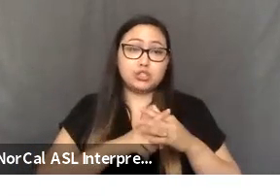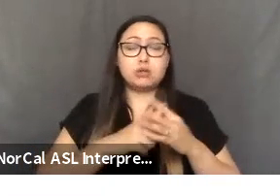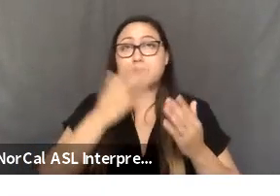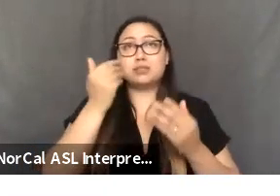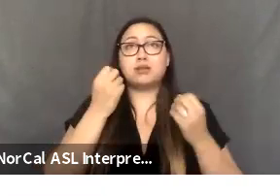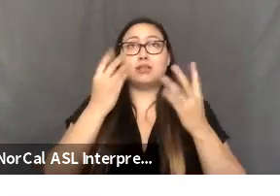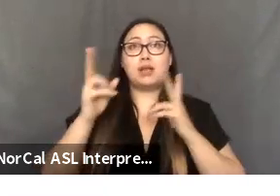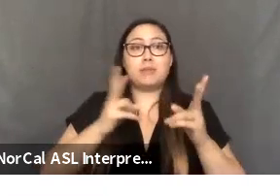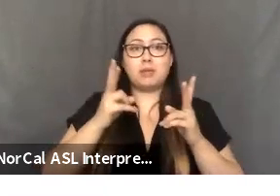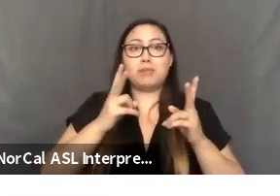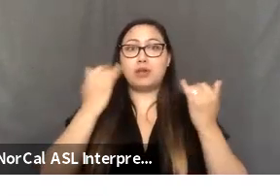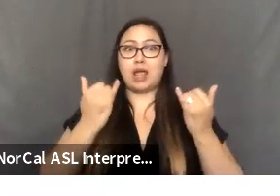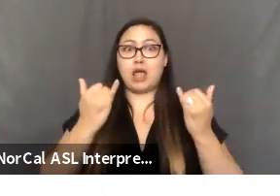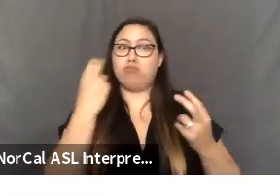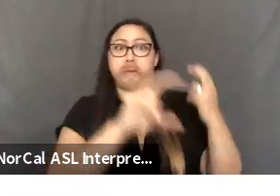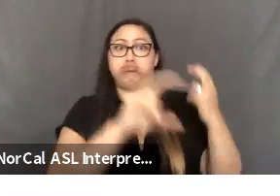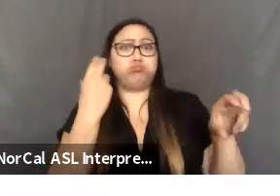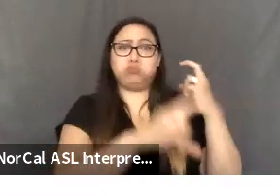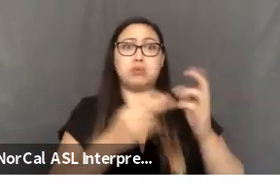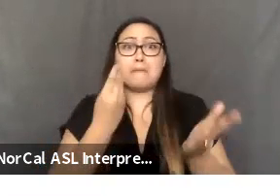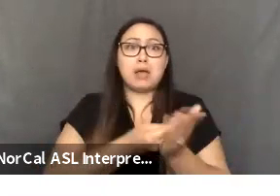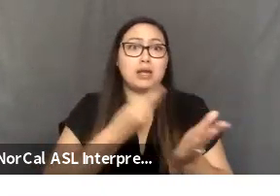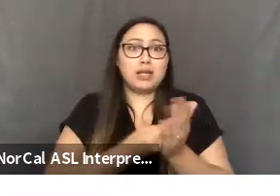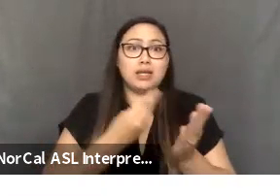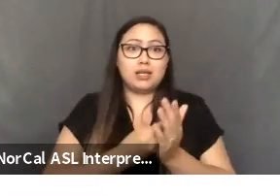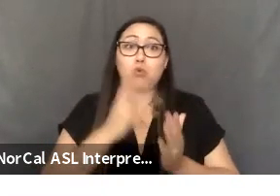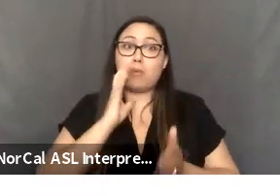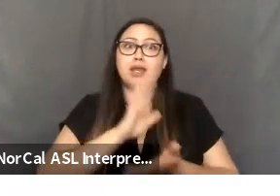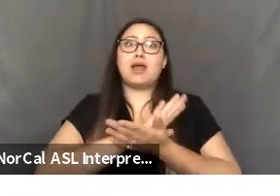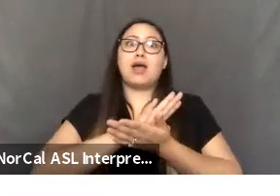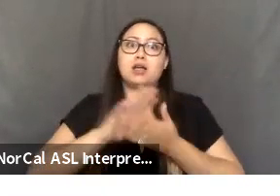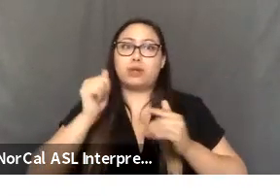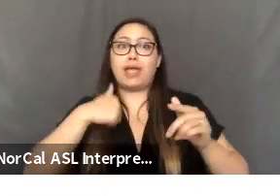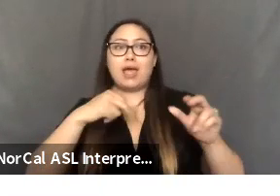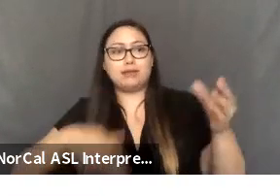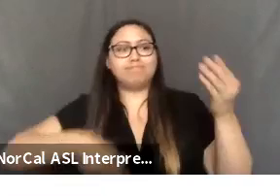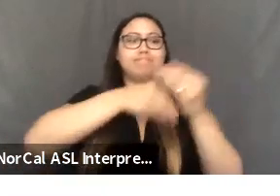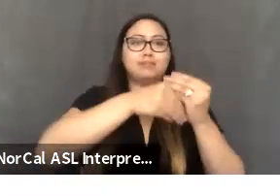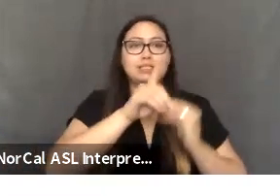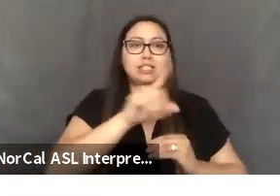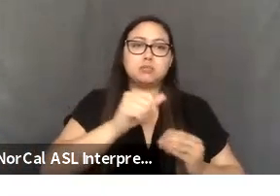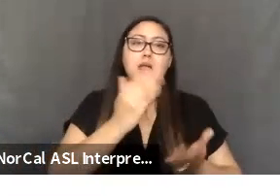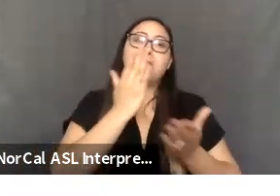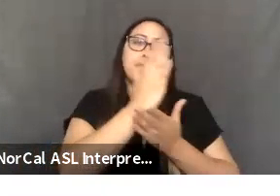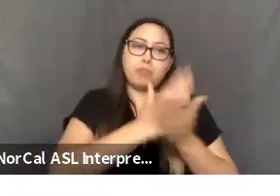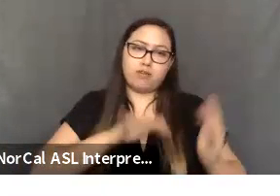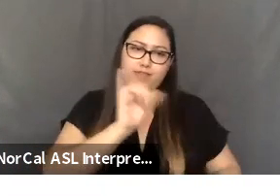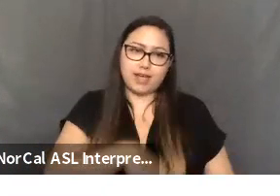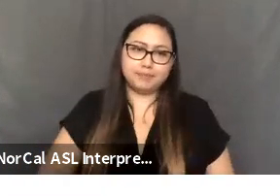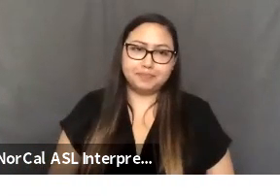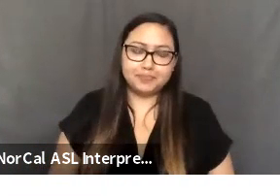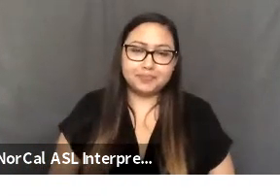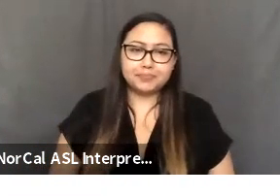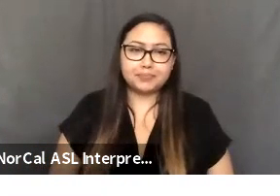money out right now. So that would be great if we could include disability as a part of that.